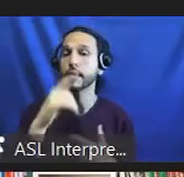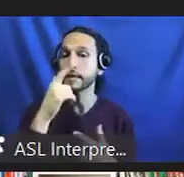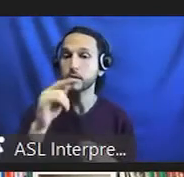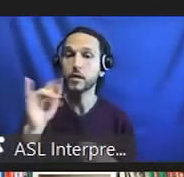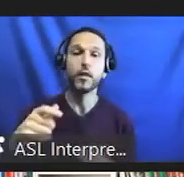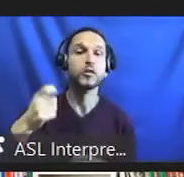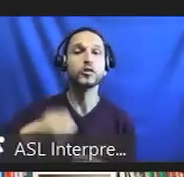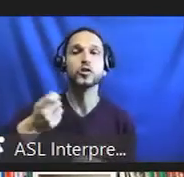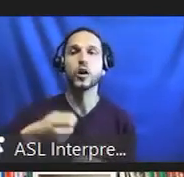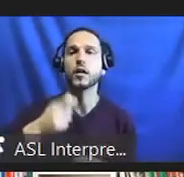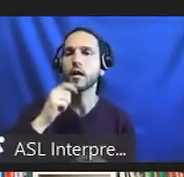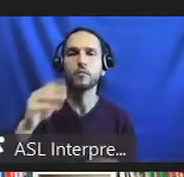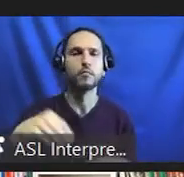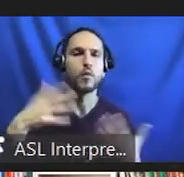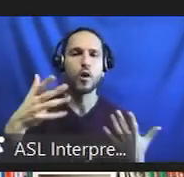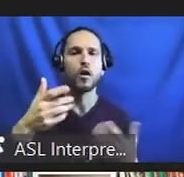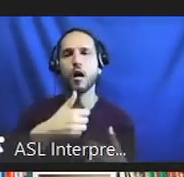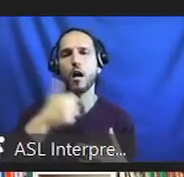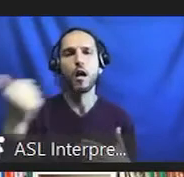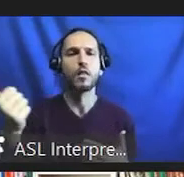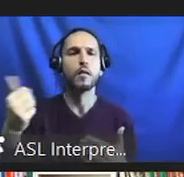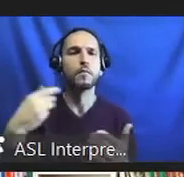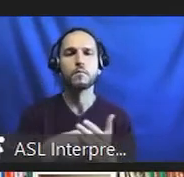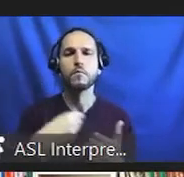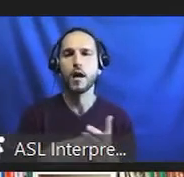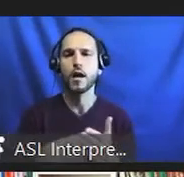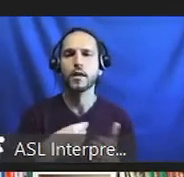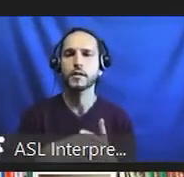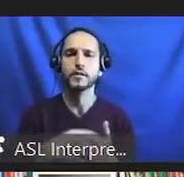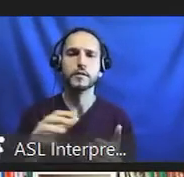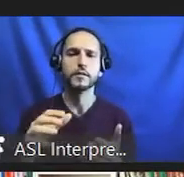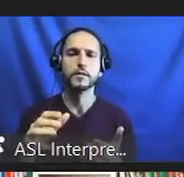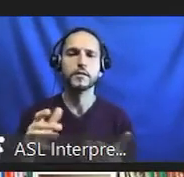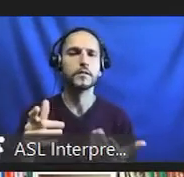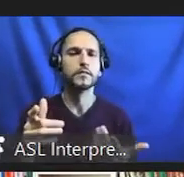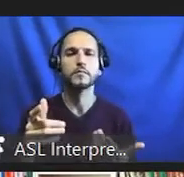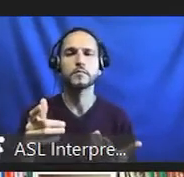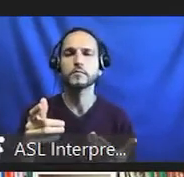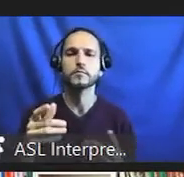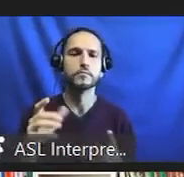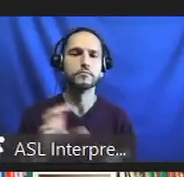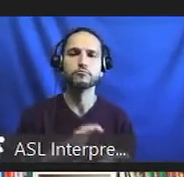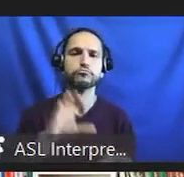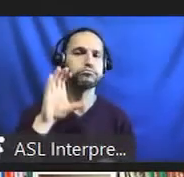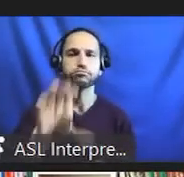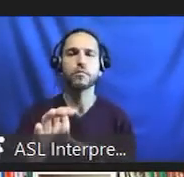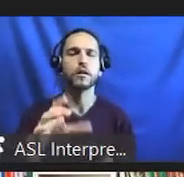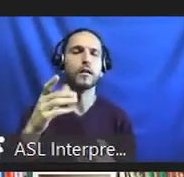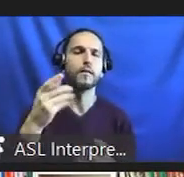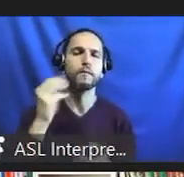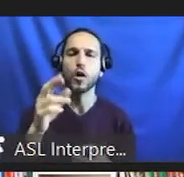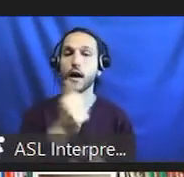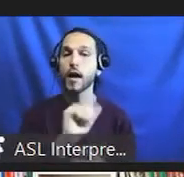did not give him any other monetary damages, no compensatory damages, no damages for pain and suffering,